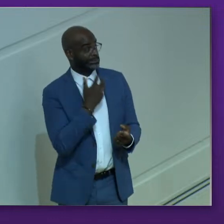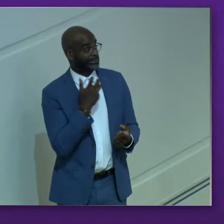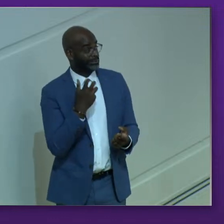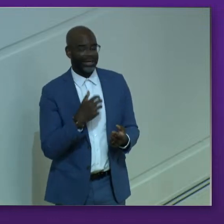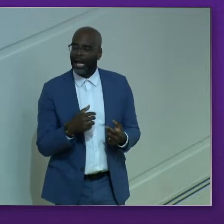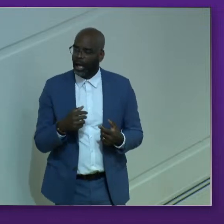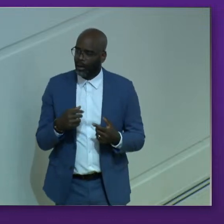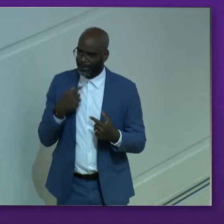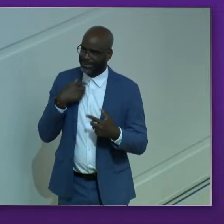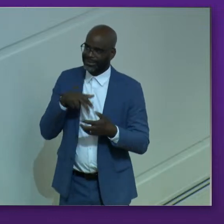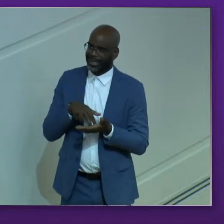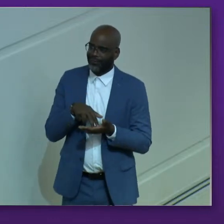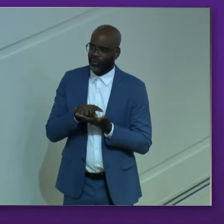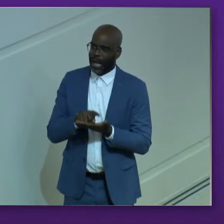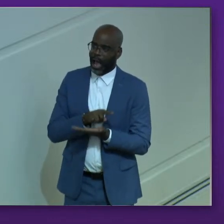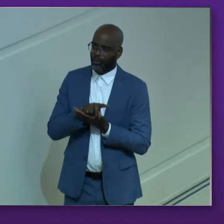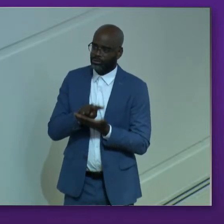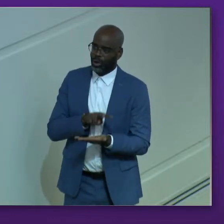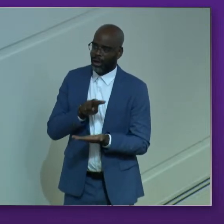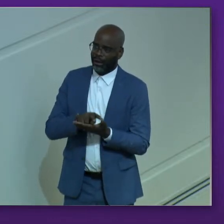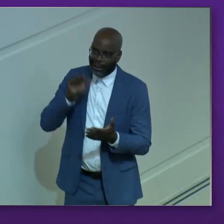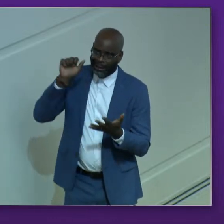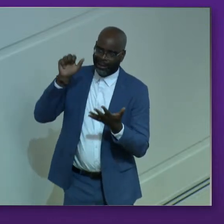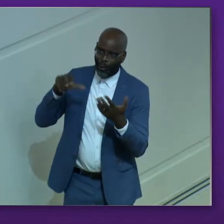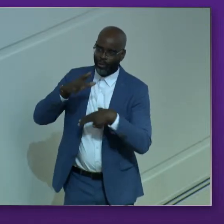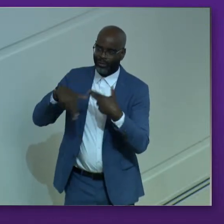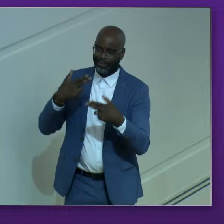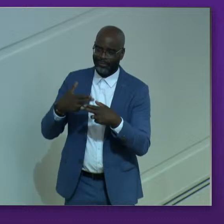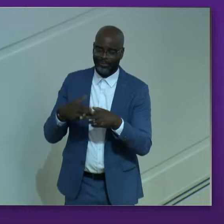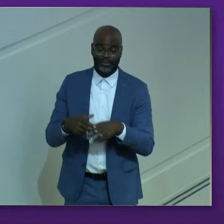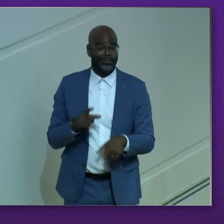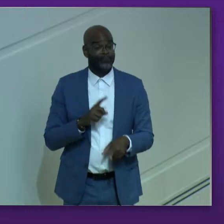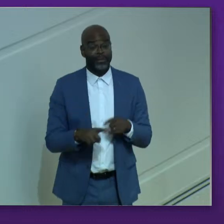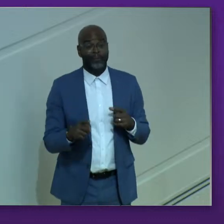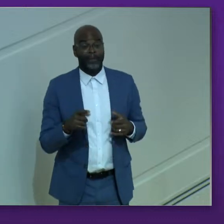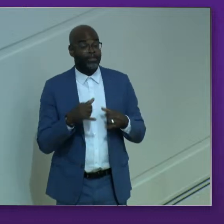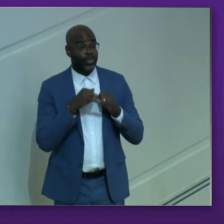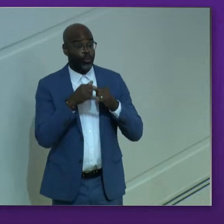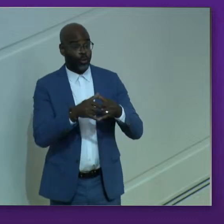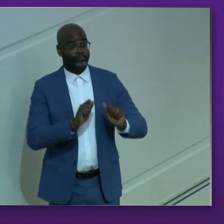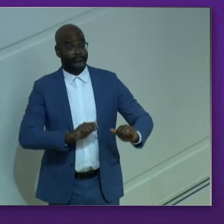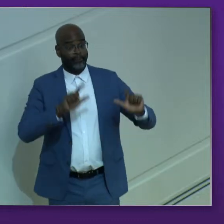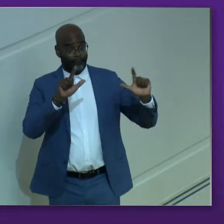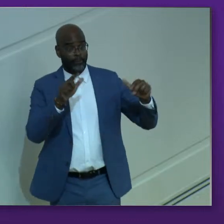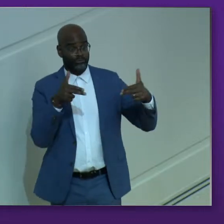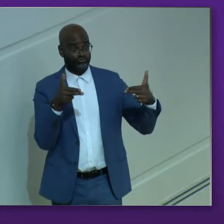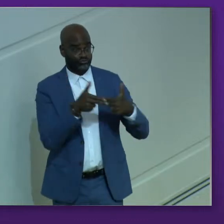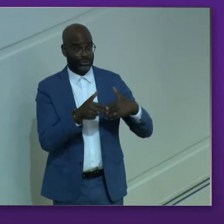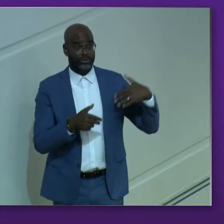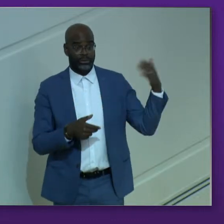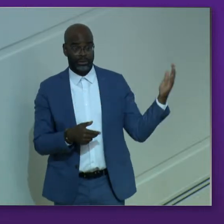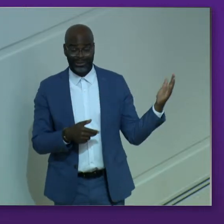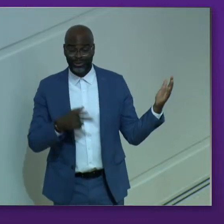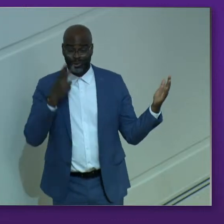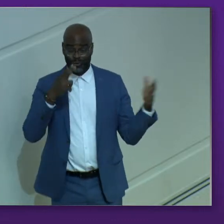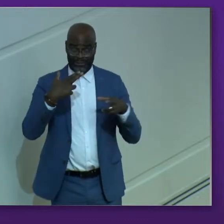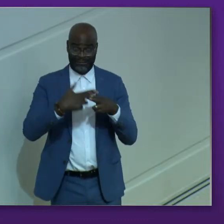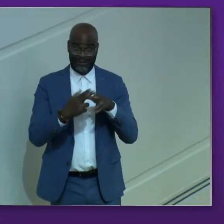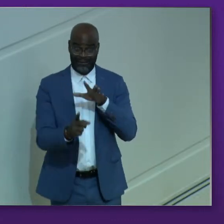I'M ANNOUNCING 17 TEAM EFFORT AWARDS.